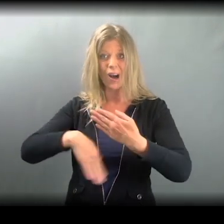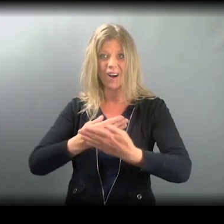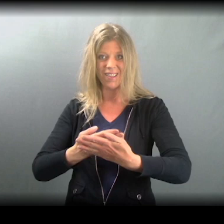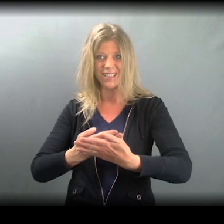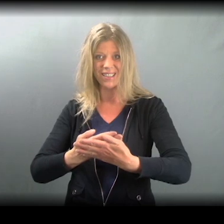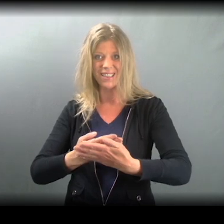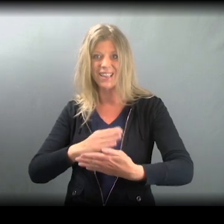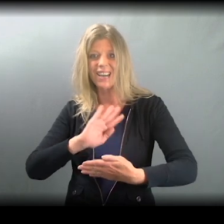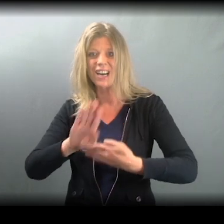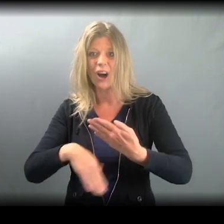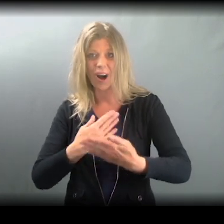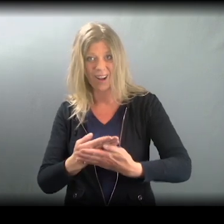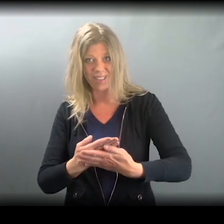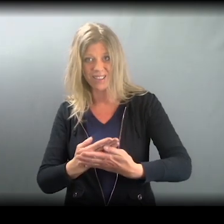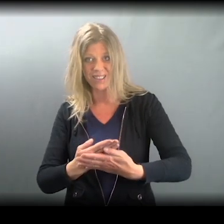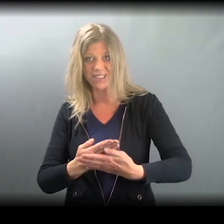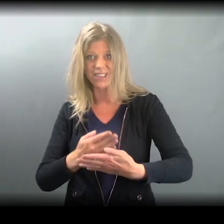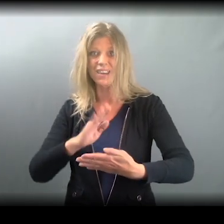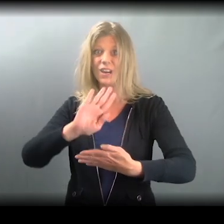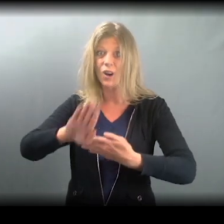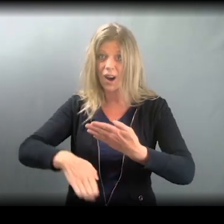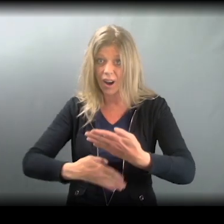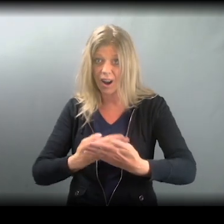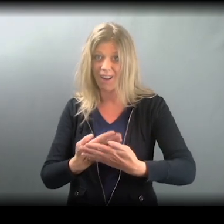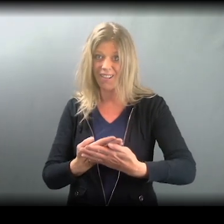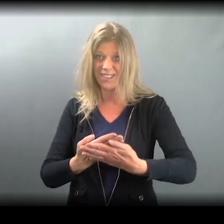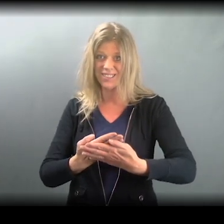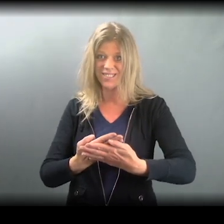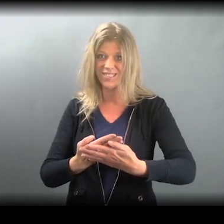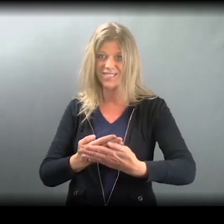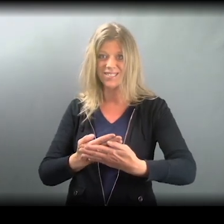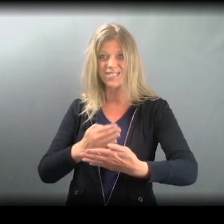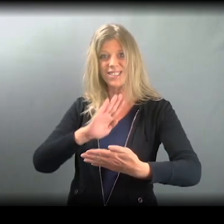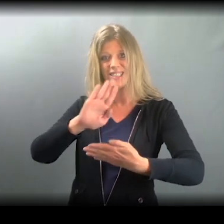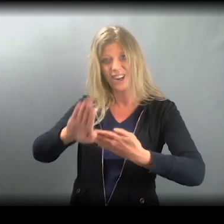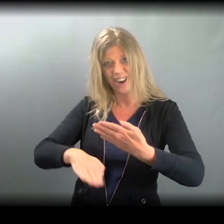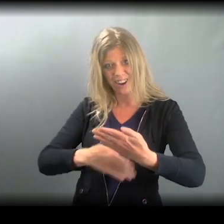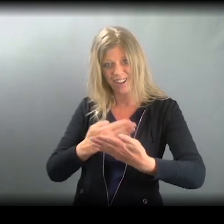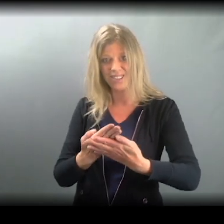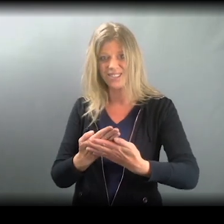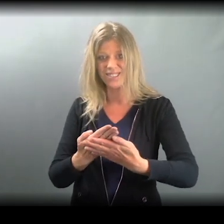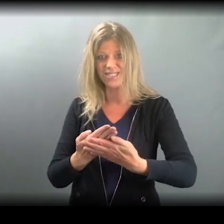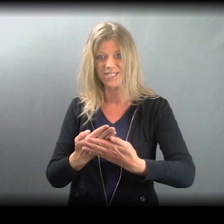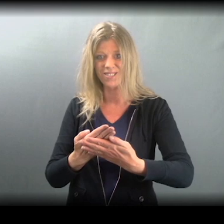ALL